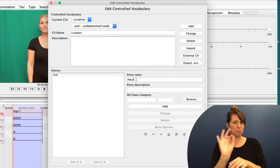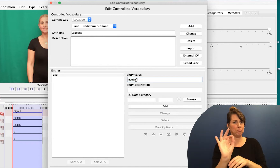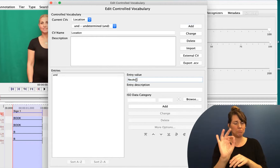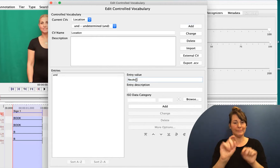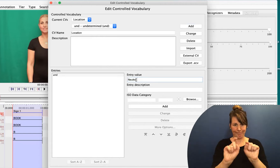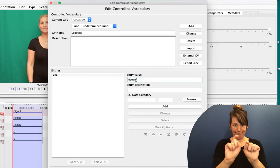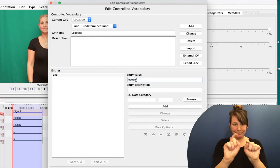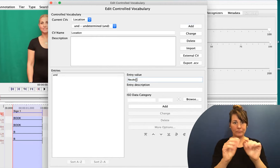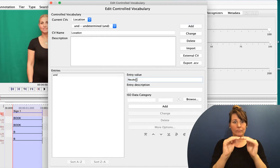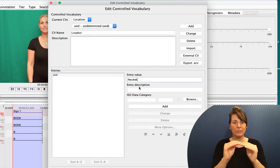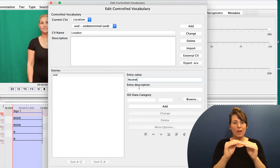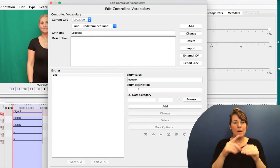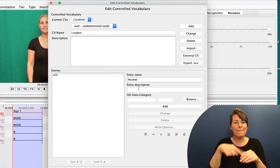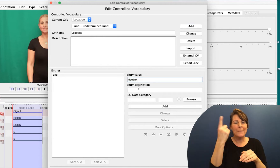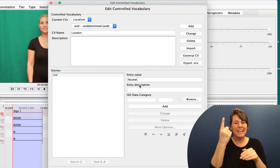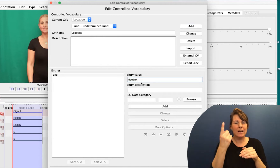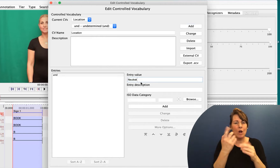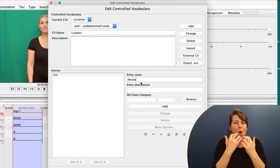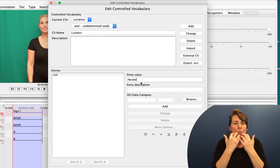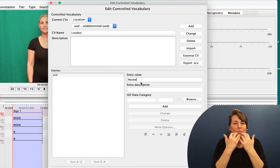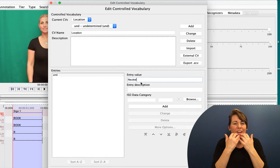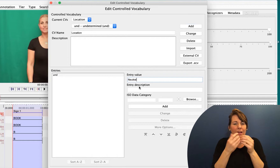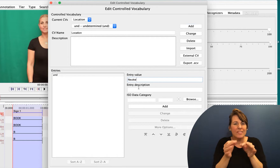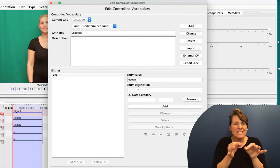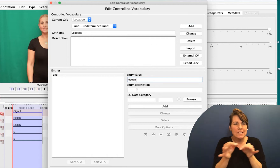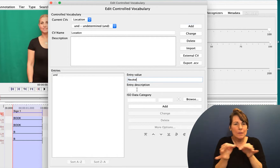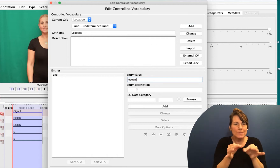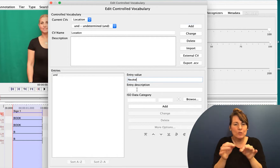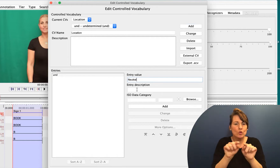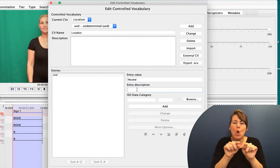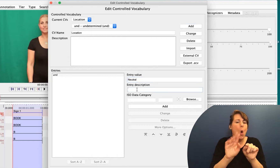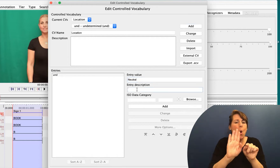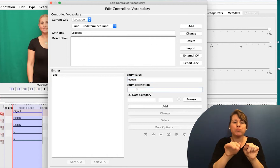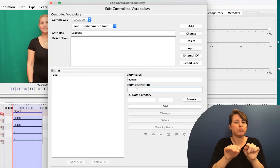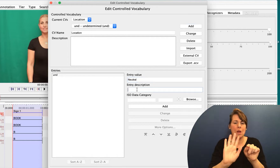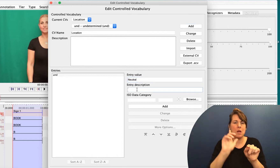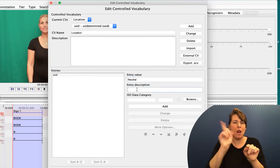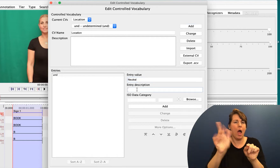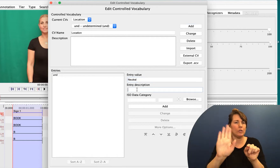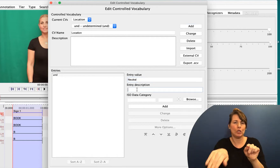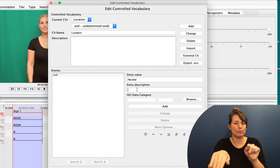"neutral" and I can write further specifications